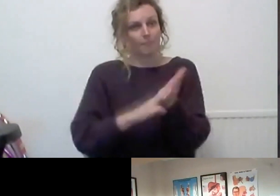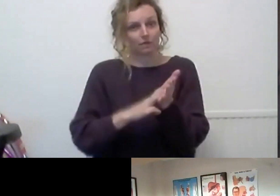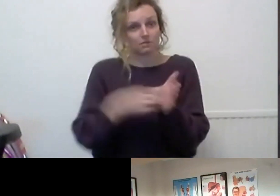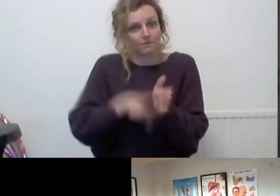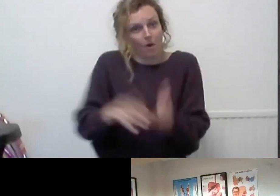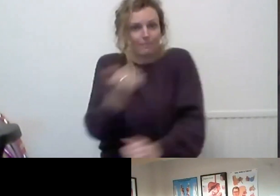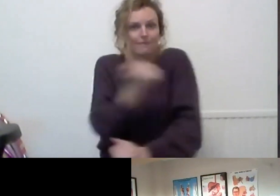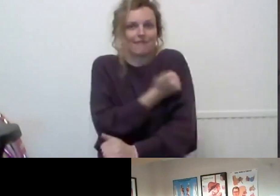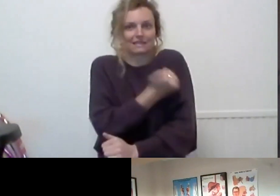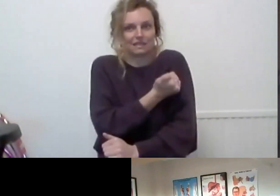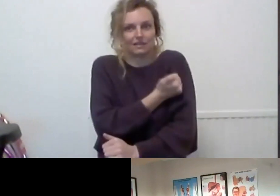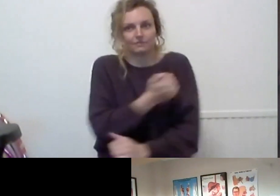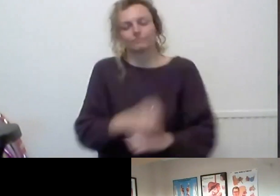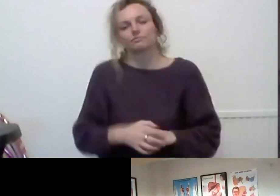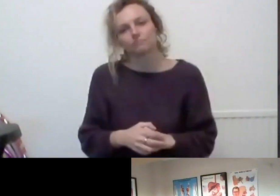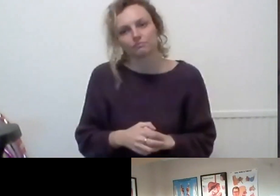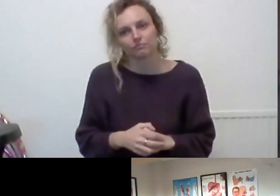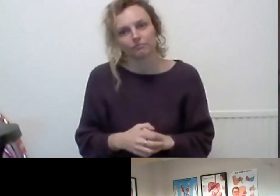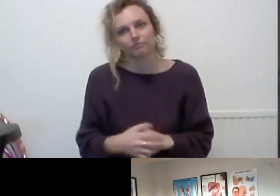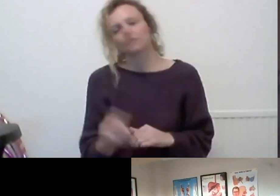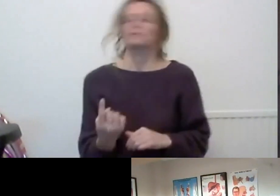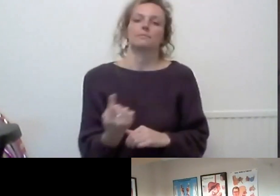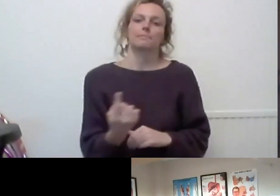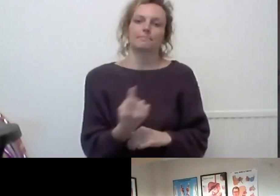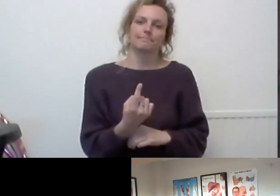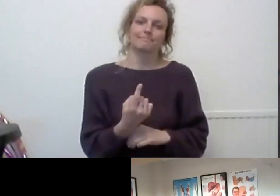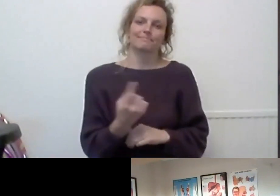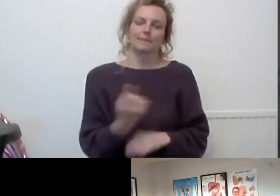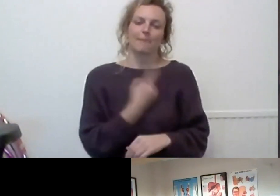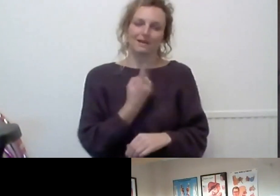would be really thinking about, actually, should you be getting this vaccine because actually,